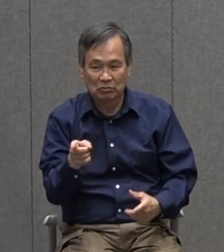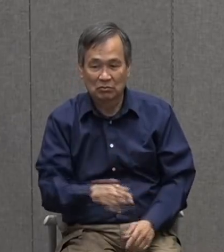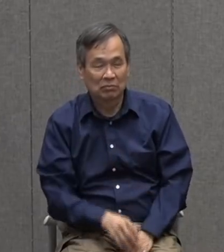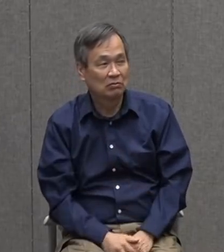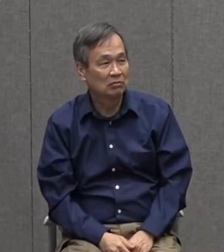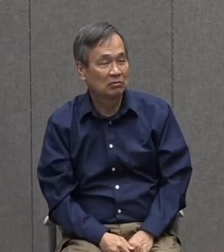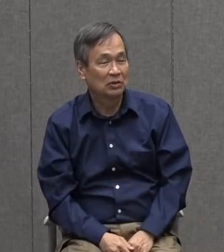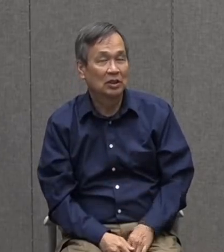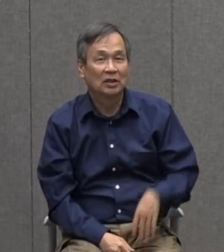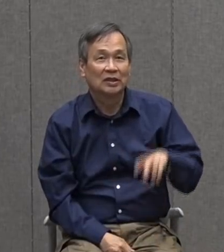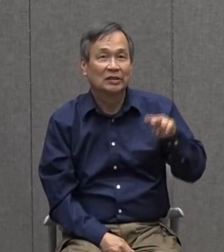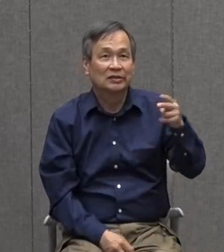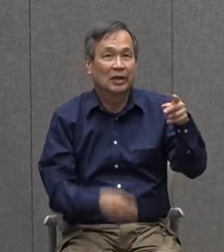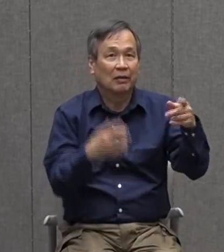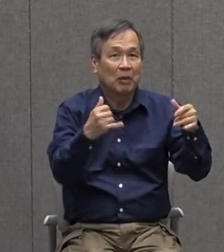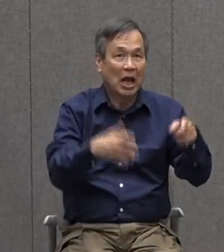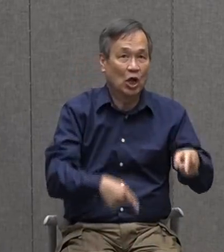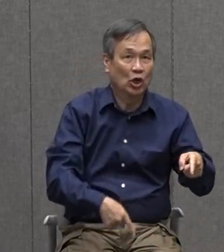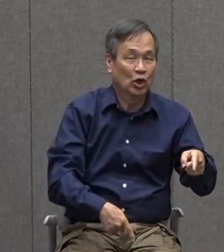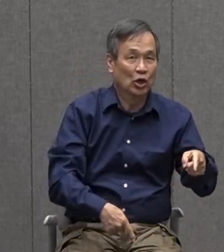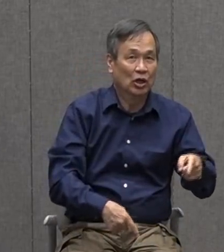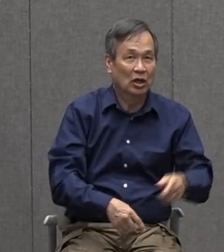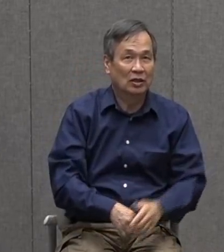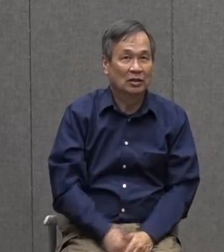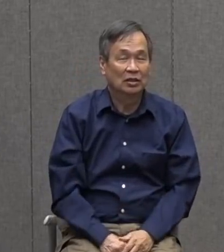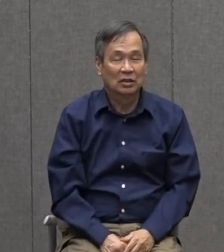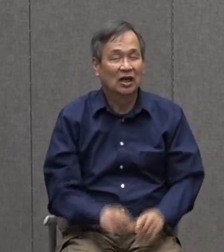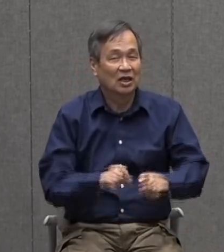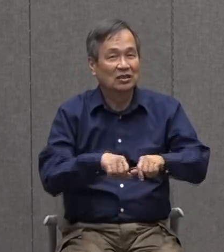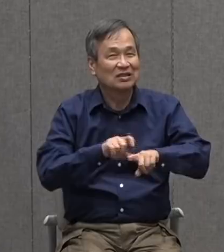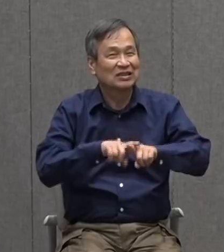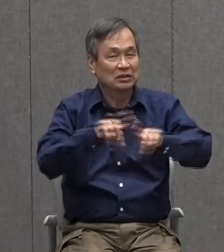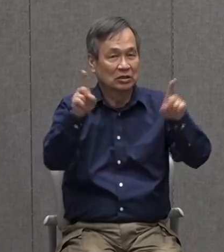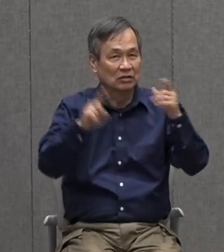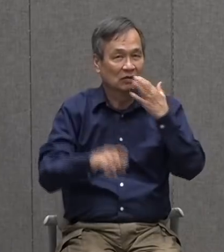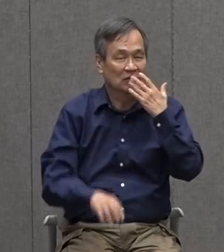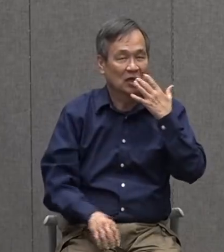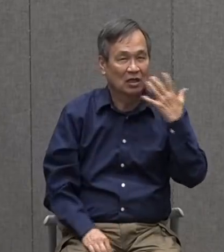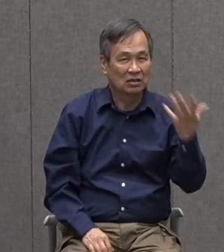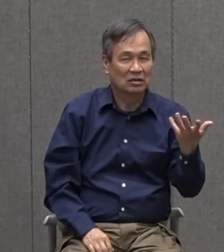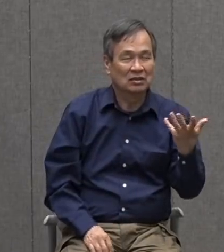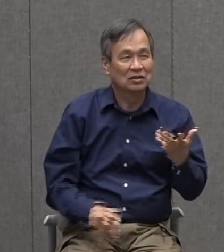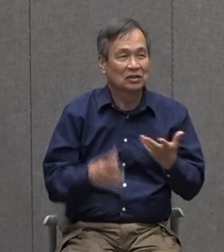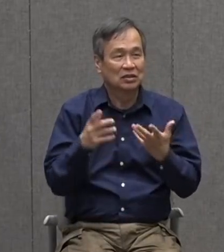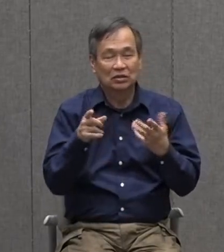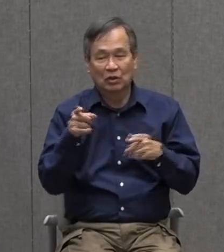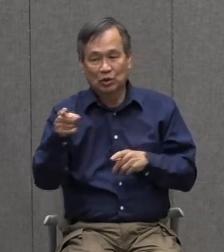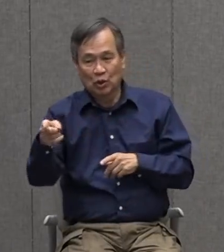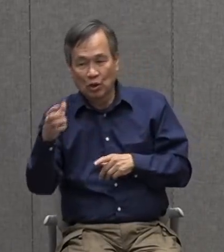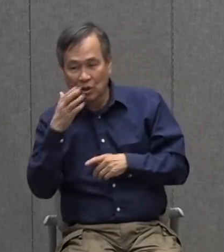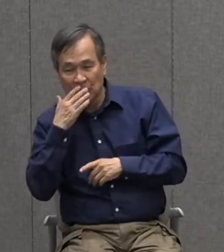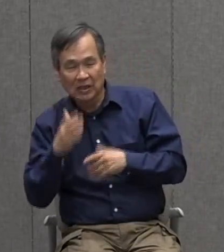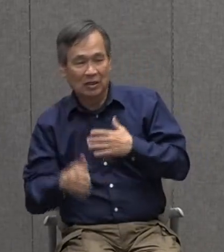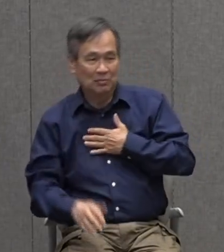The second player with a different color, so you might want to try something different, that's kinda close to my color.